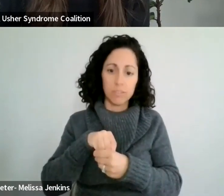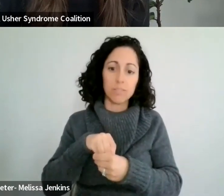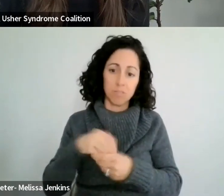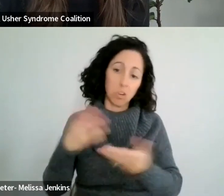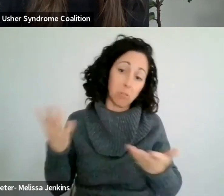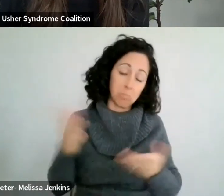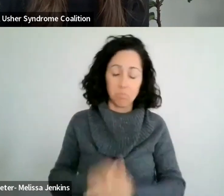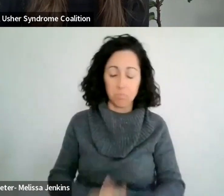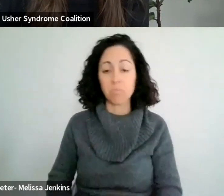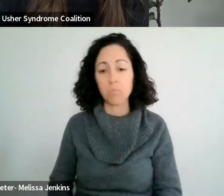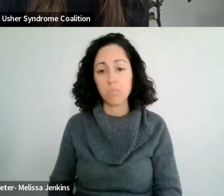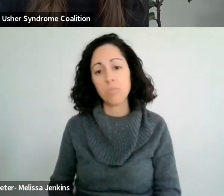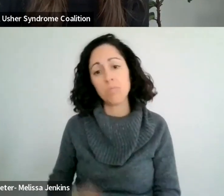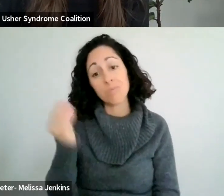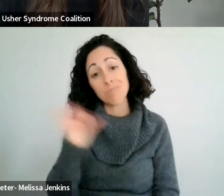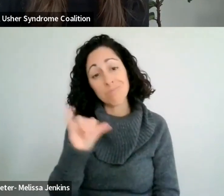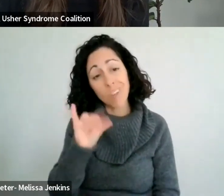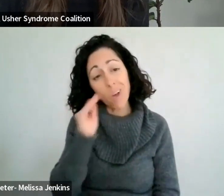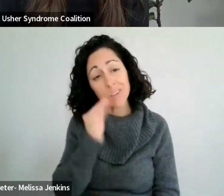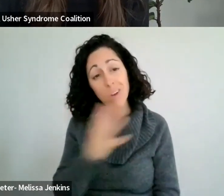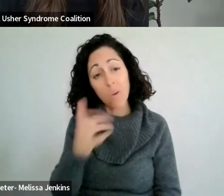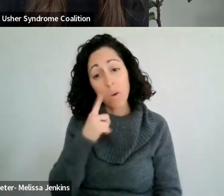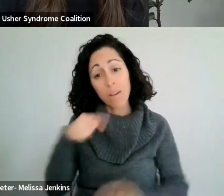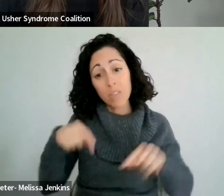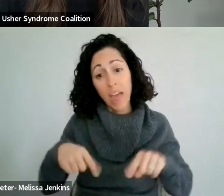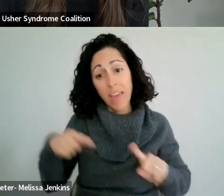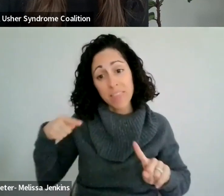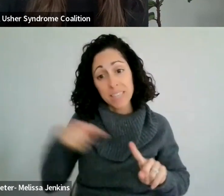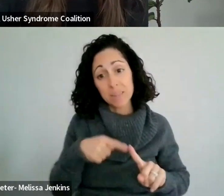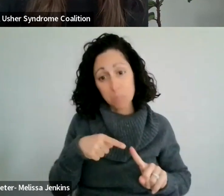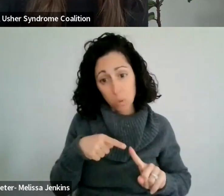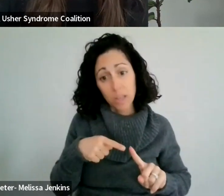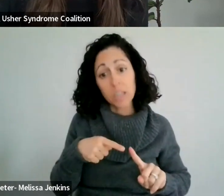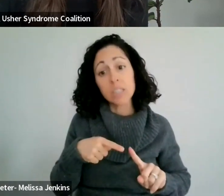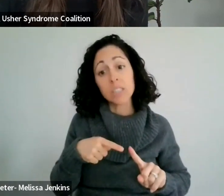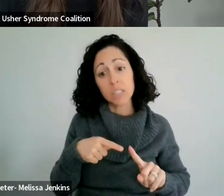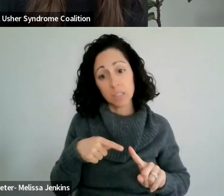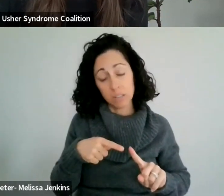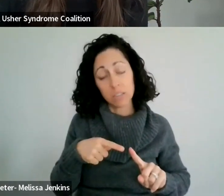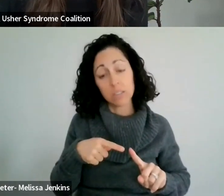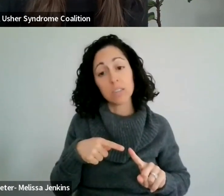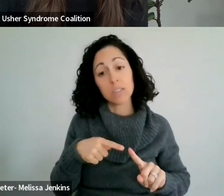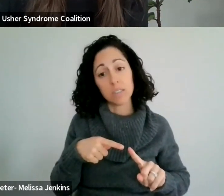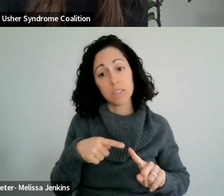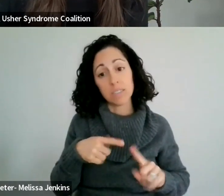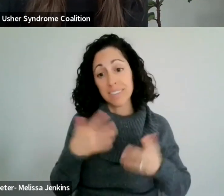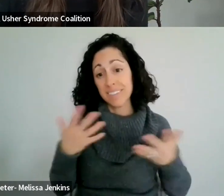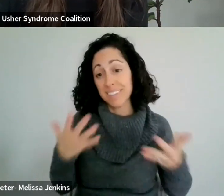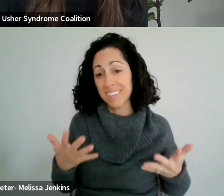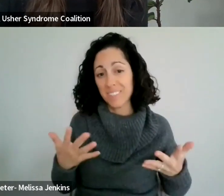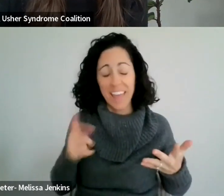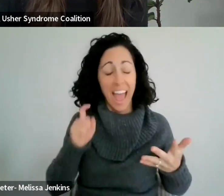It's worth noting at this point as well that I really can't go on without thanking the Usher Coalition for all